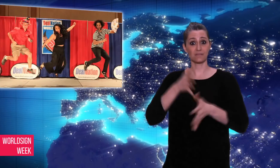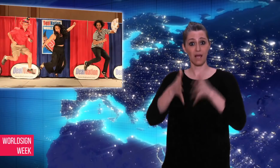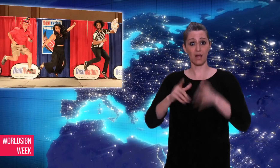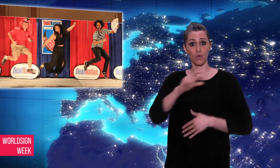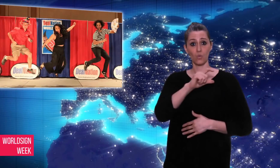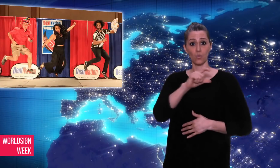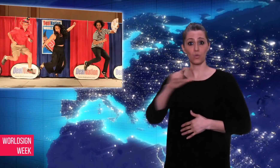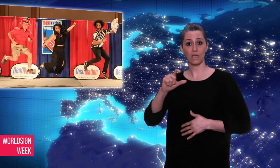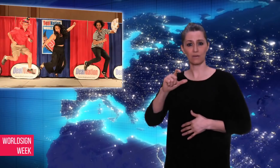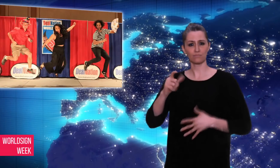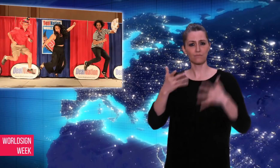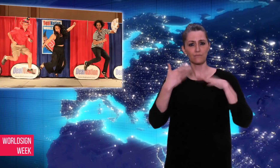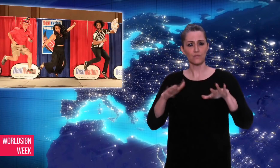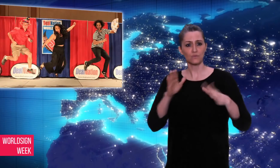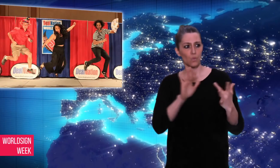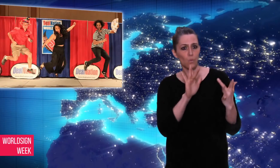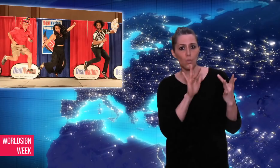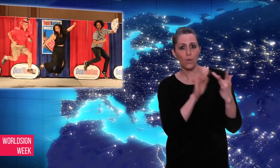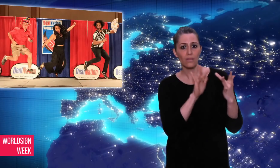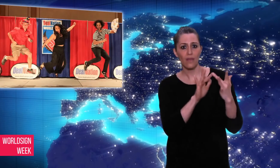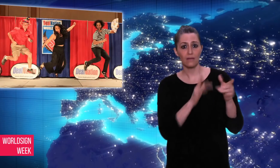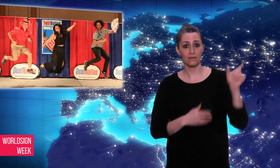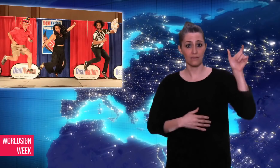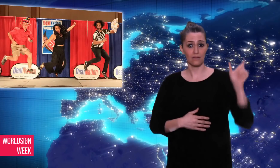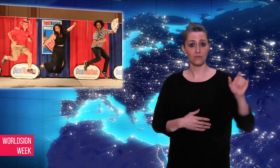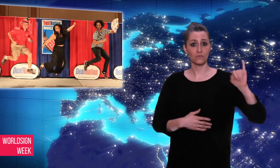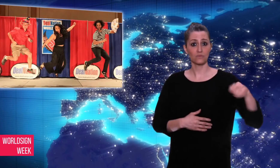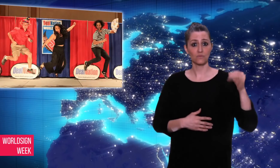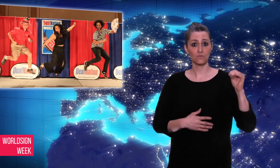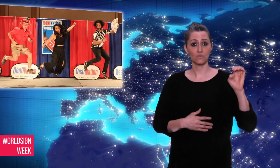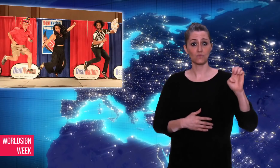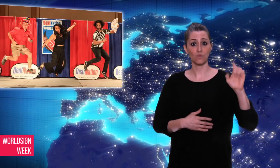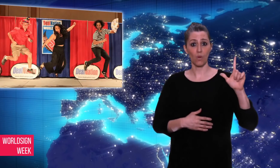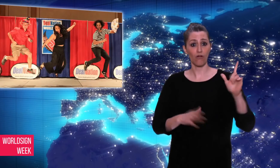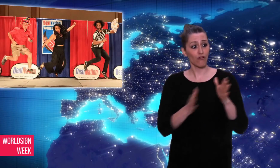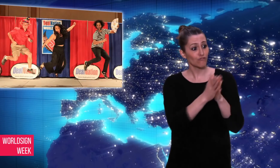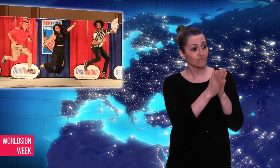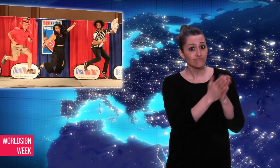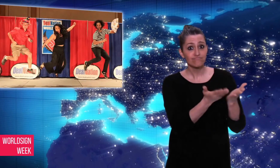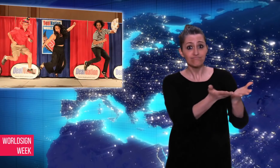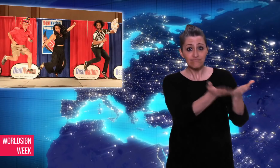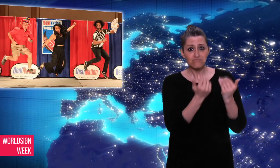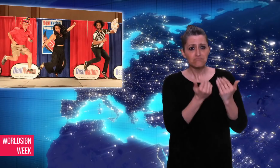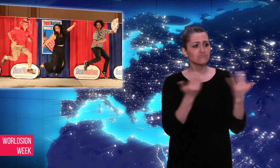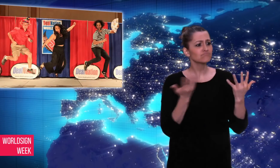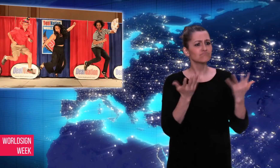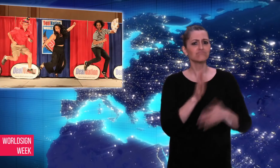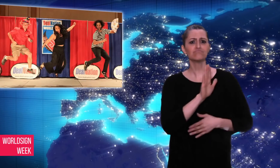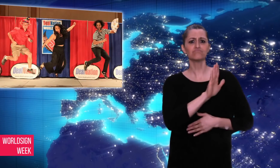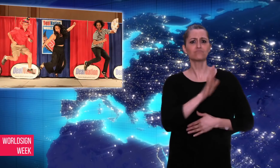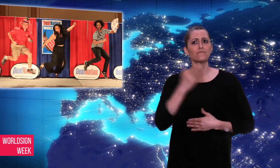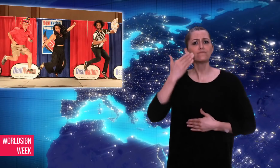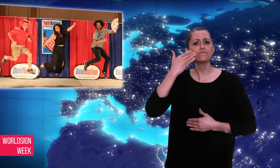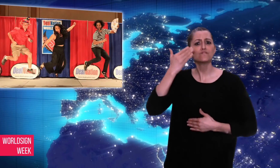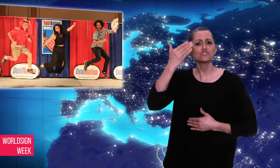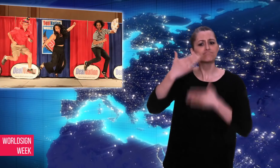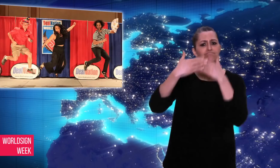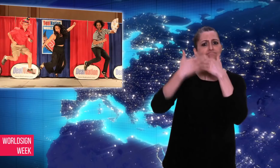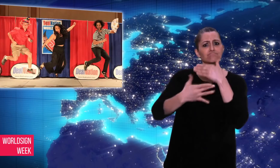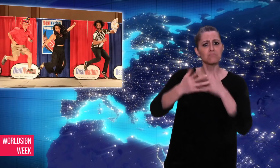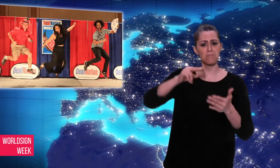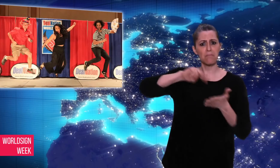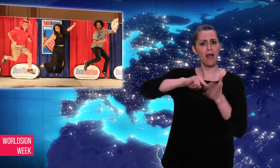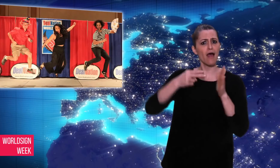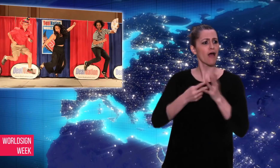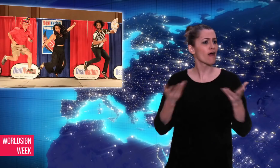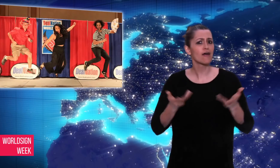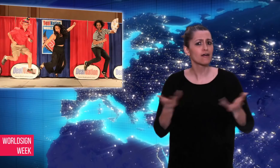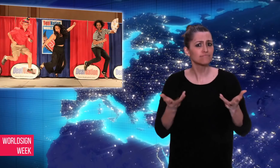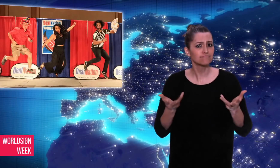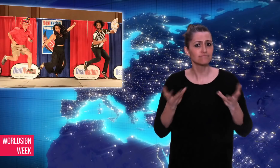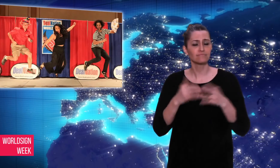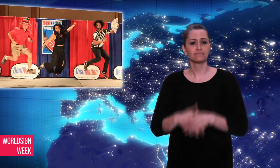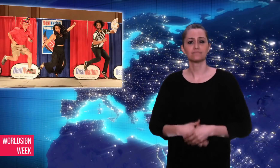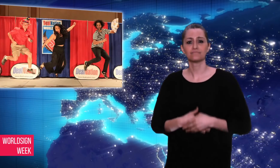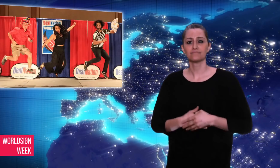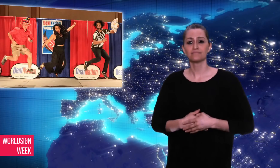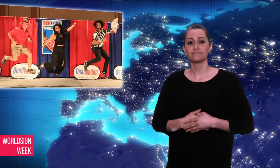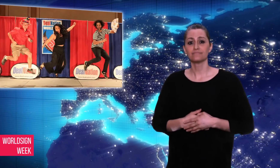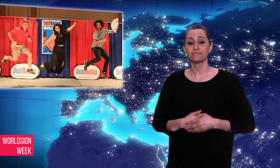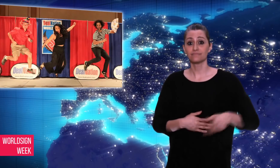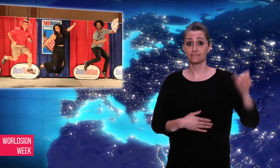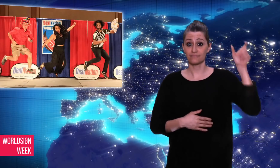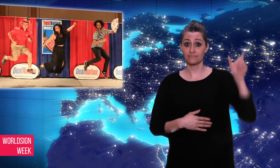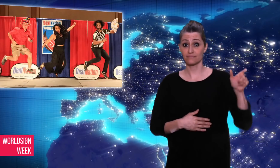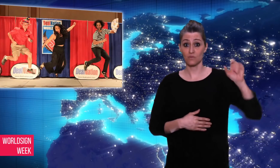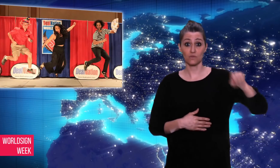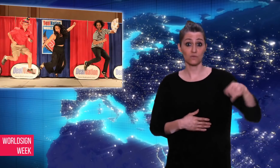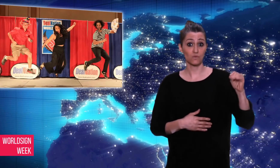WorldSign Week contacted Joel on their plans.